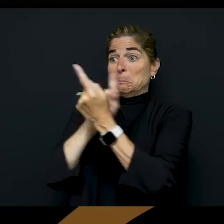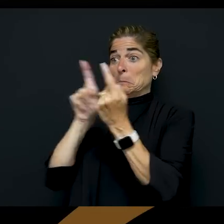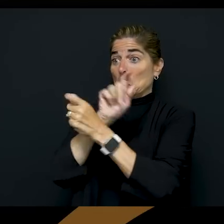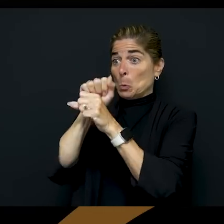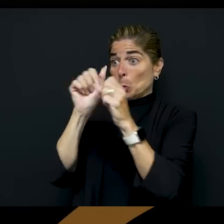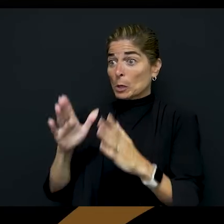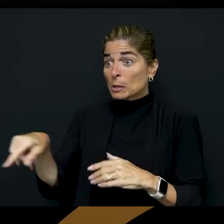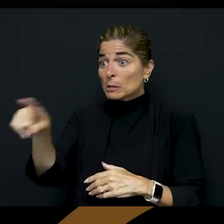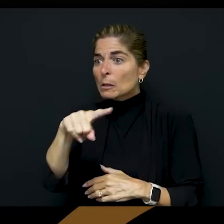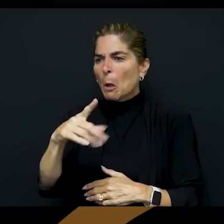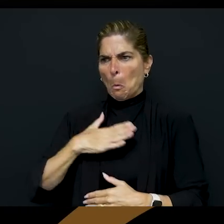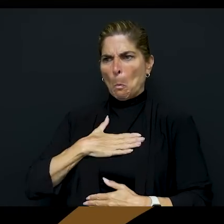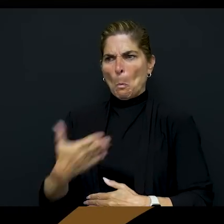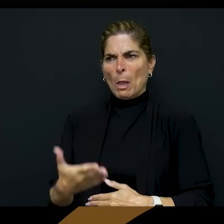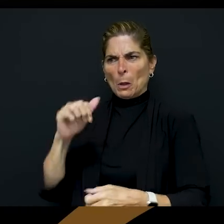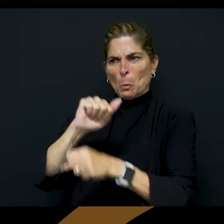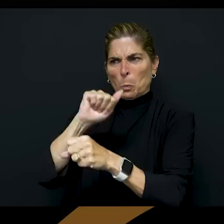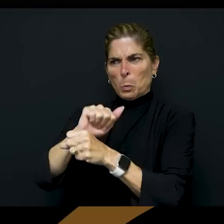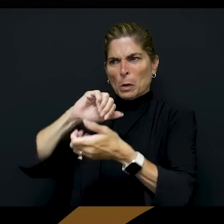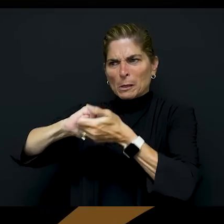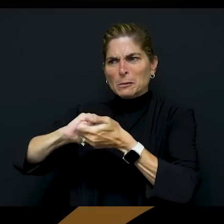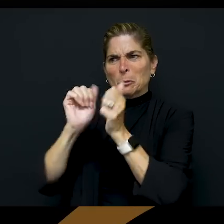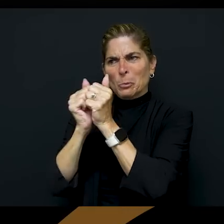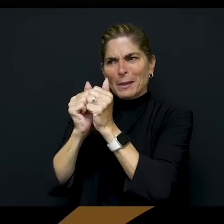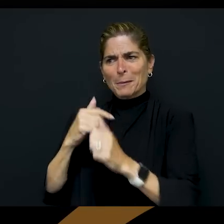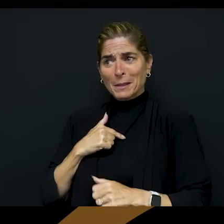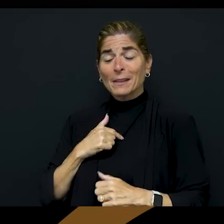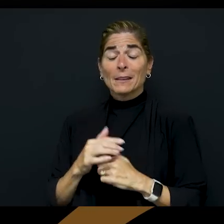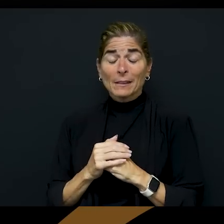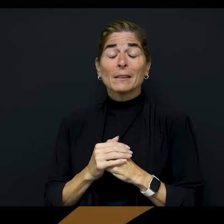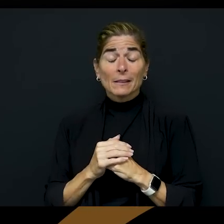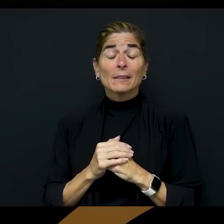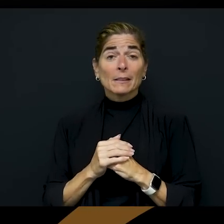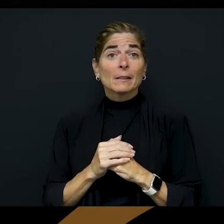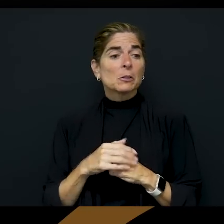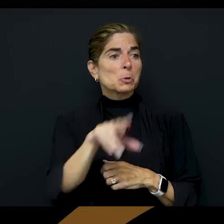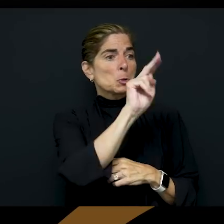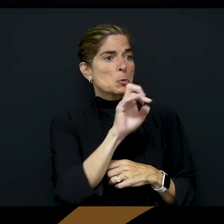United that isn't willing to work with me. United, they took a chance on me.